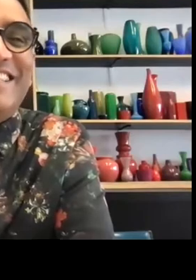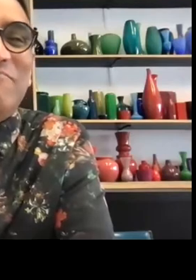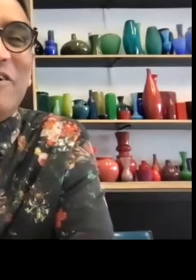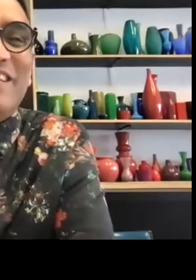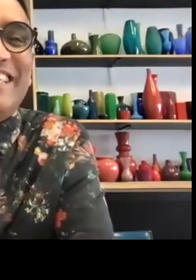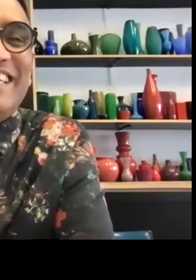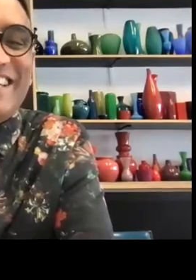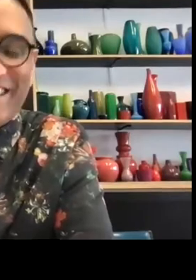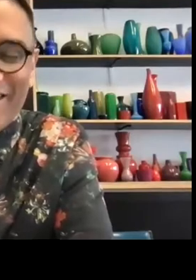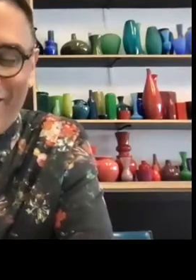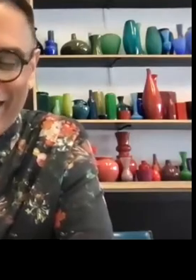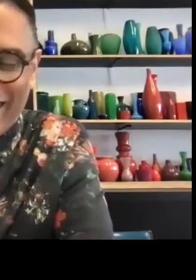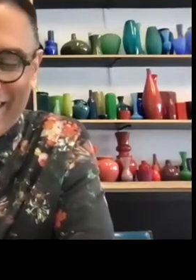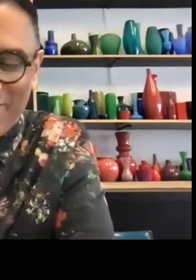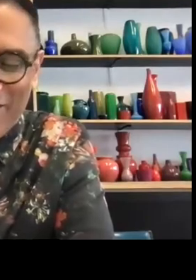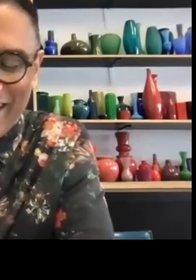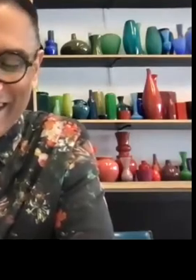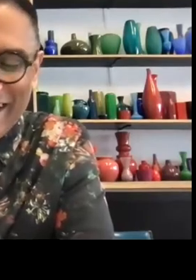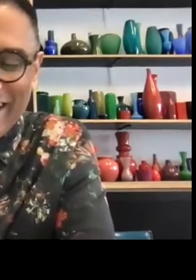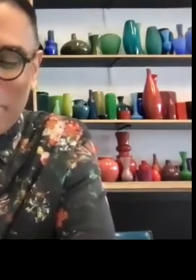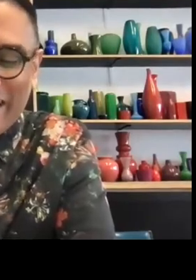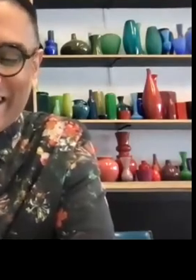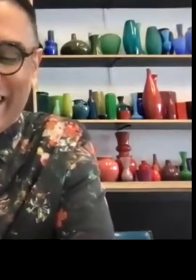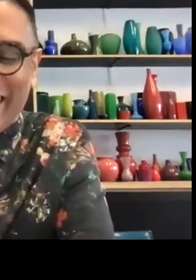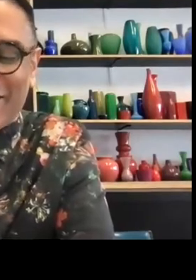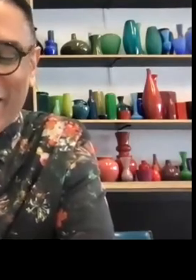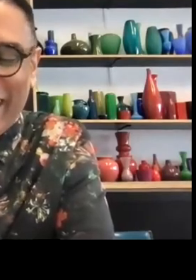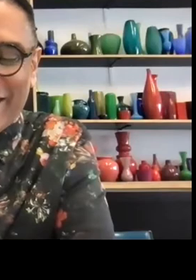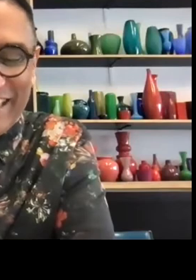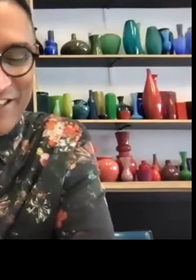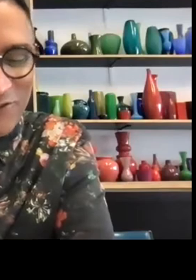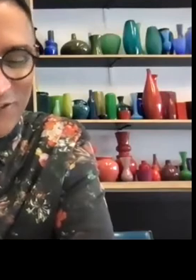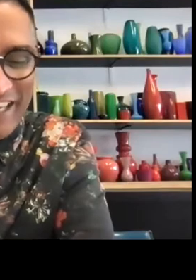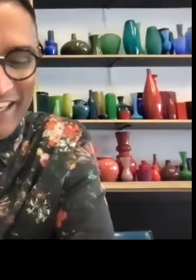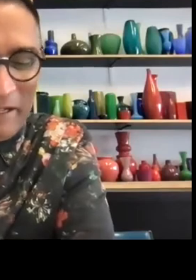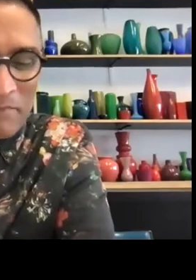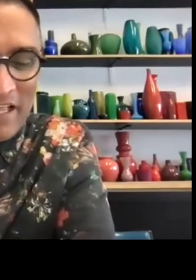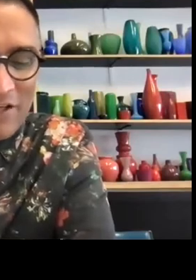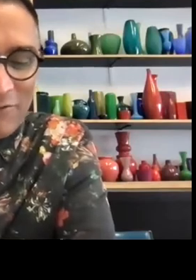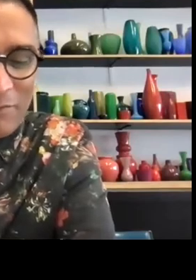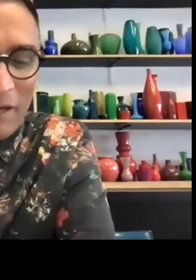properly nina can correct it in a moment it's ability triennial in georgia through to public